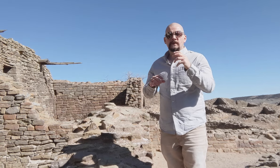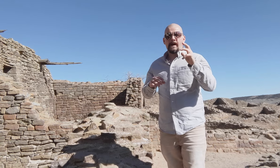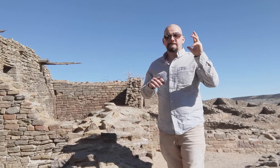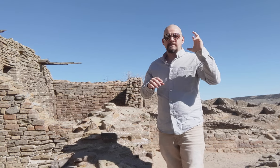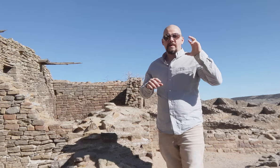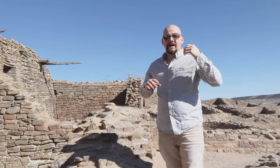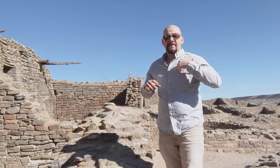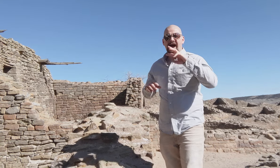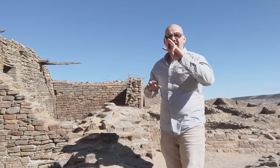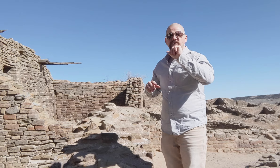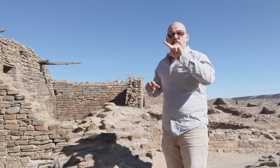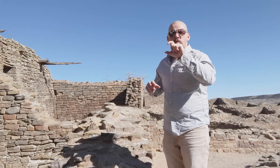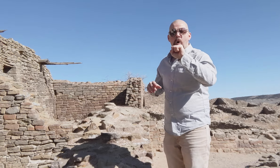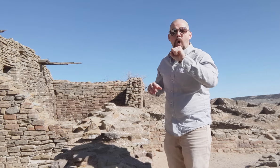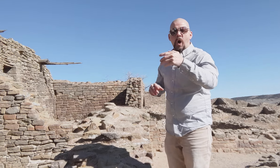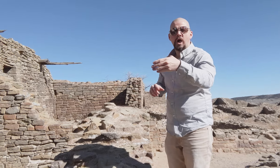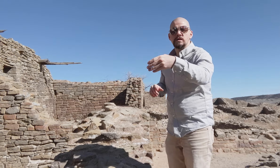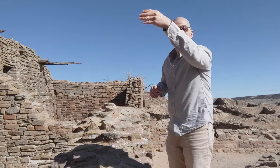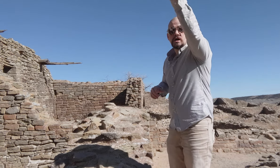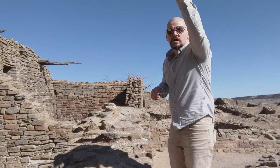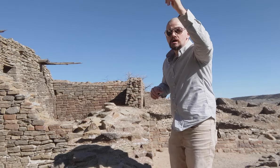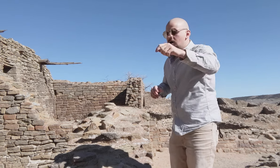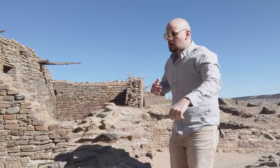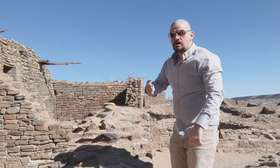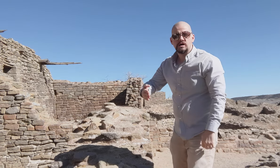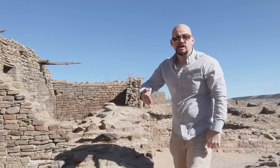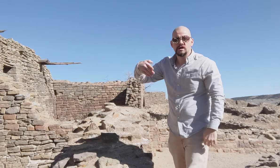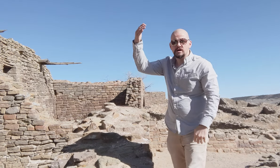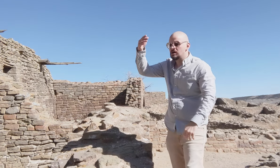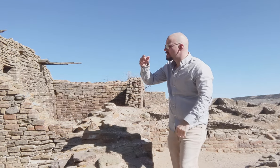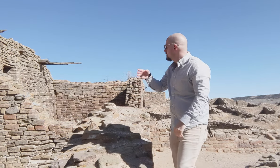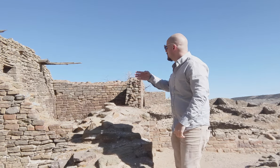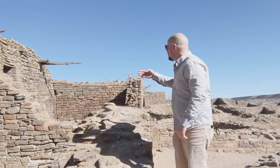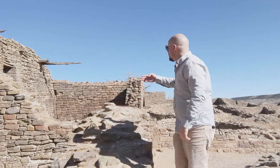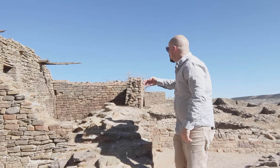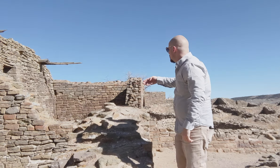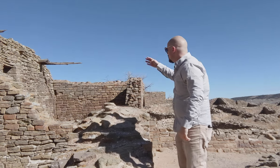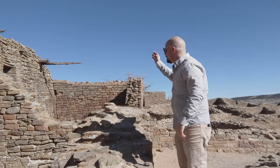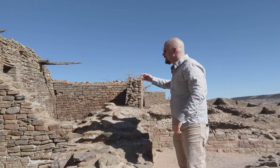Years ago, they had walls here, there, and there.